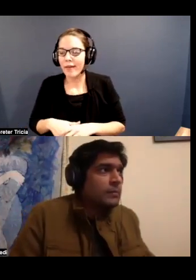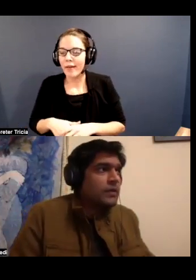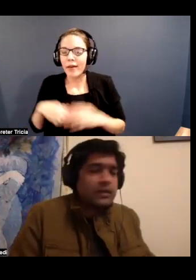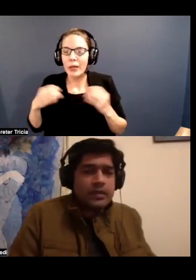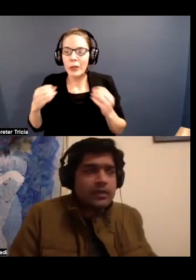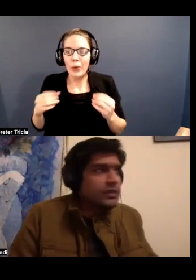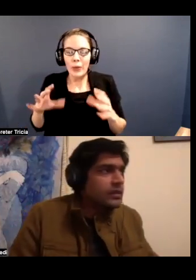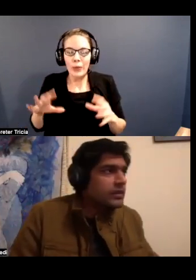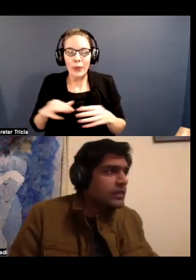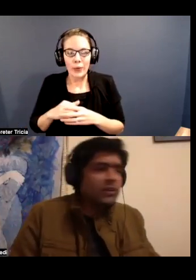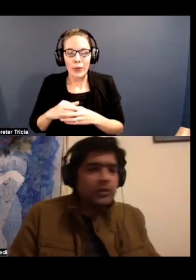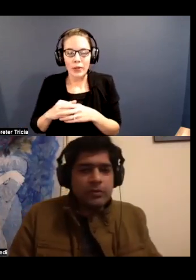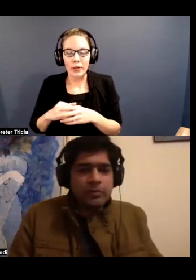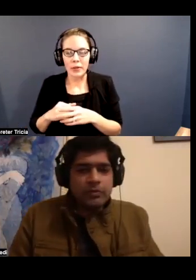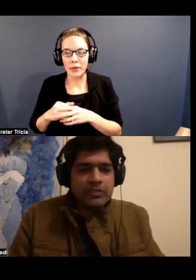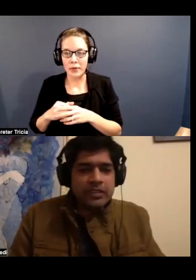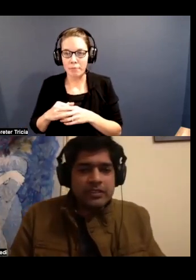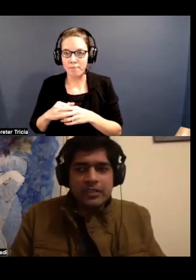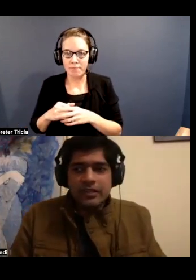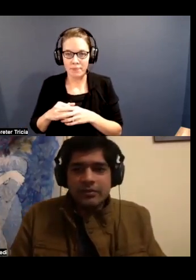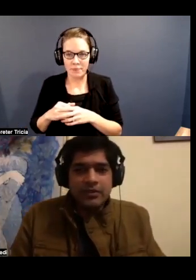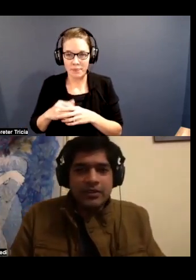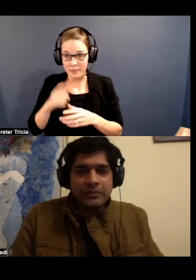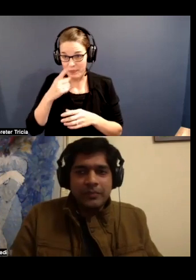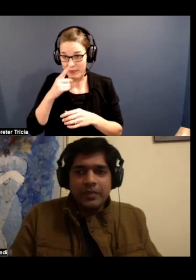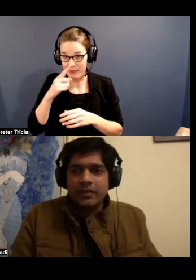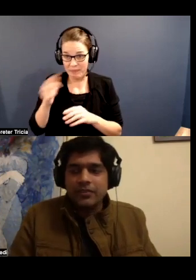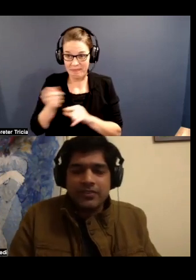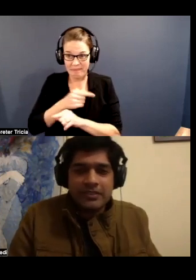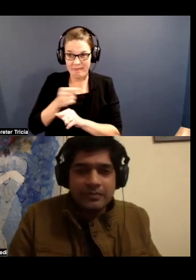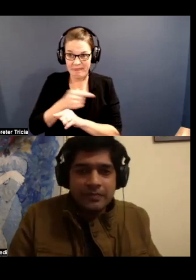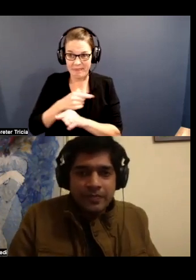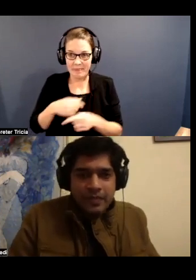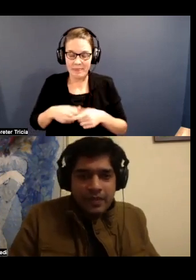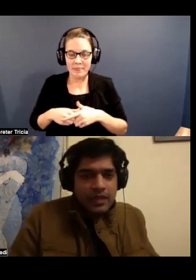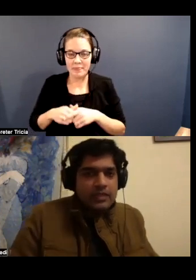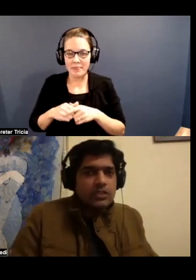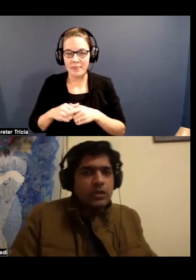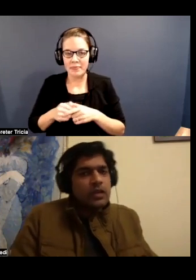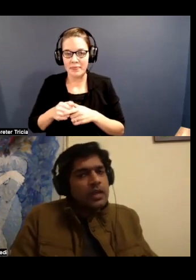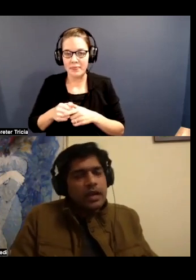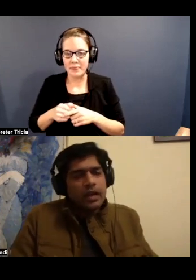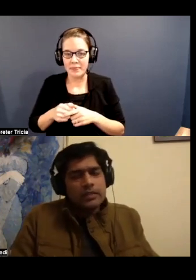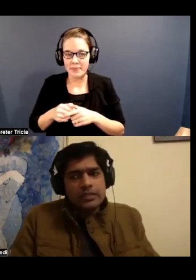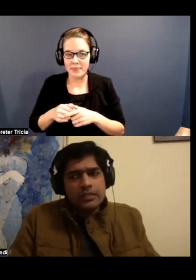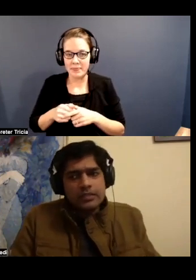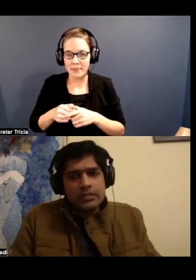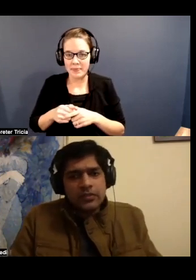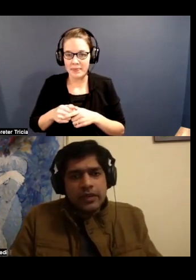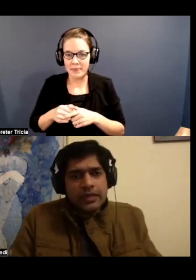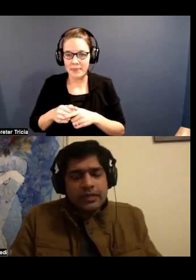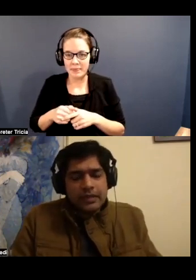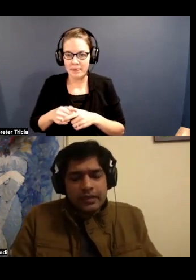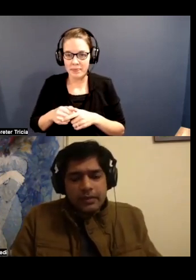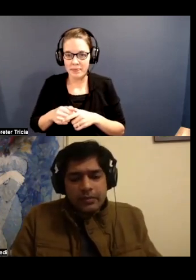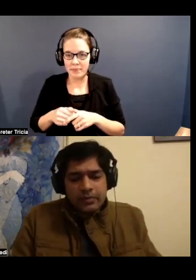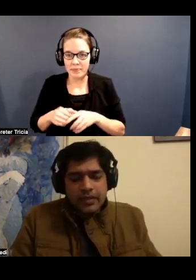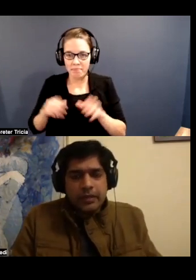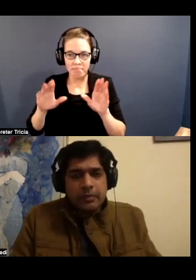Can we go to the previous slide? Sorry, Teresa. So this is a great setup